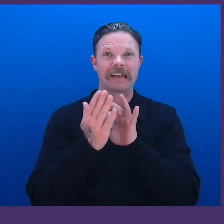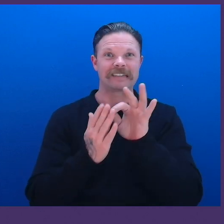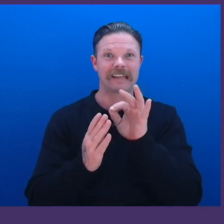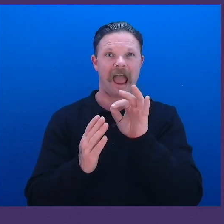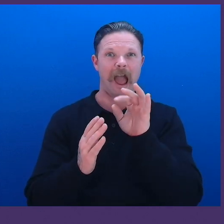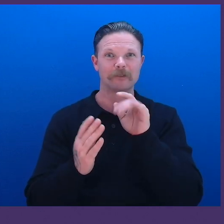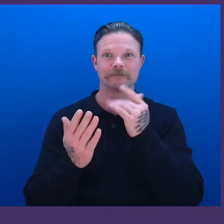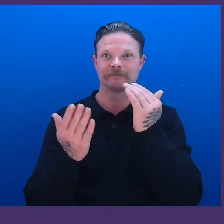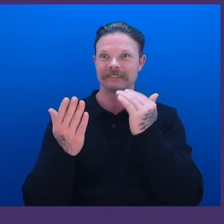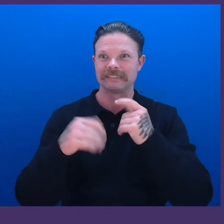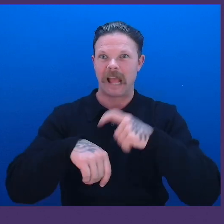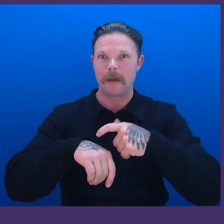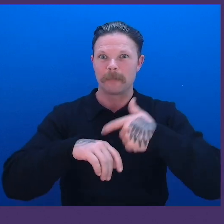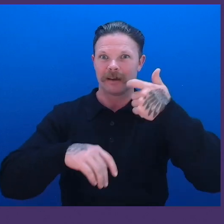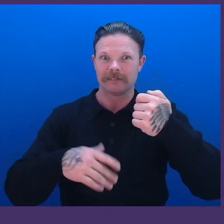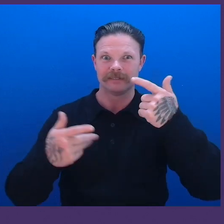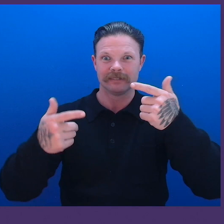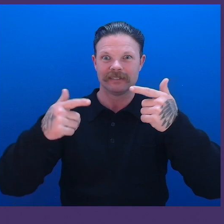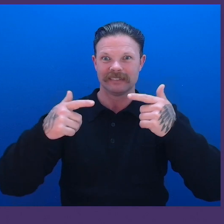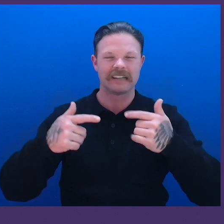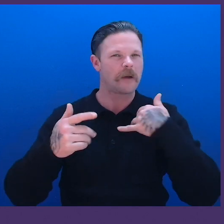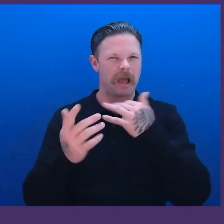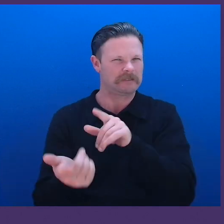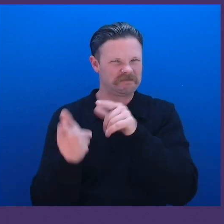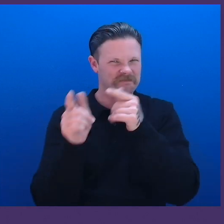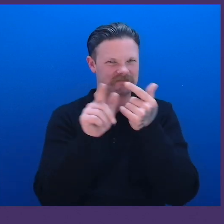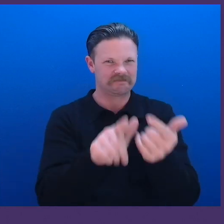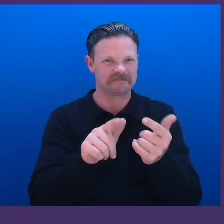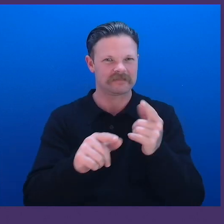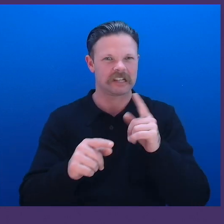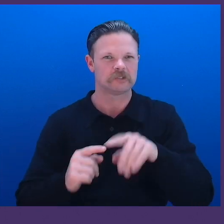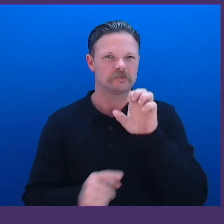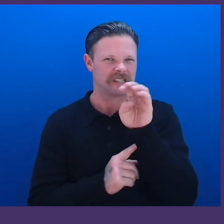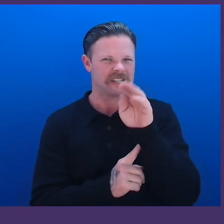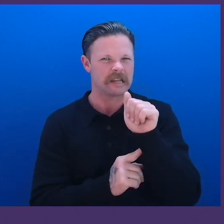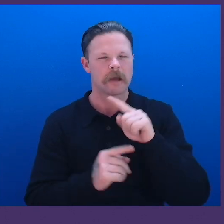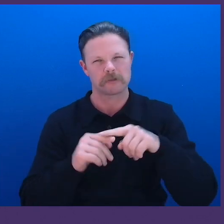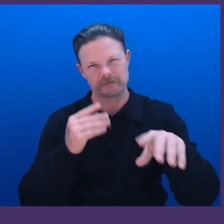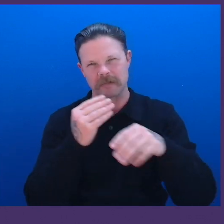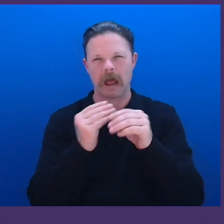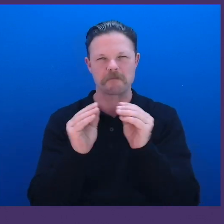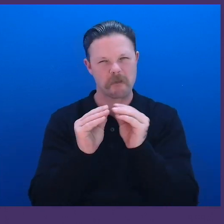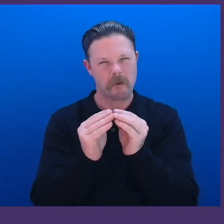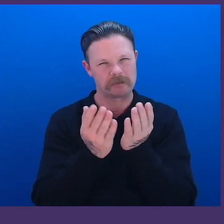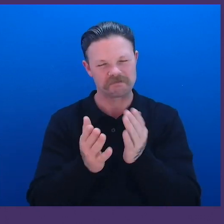So, I'll turn it over to Imma to hear a little bit more. Inmaculada Placencia Porrero: Well, for me,